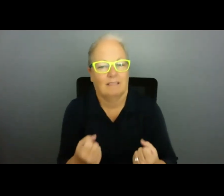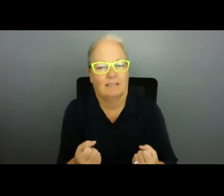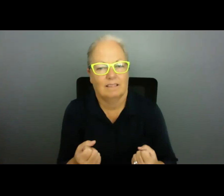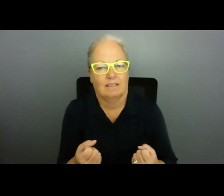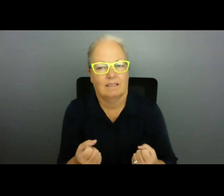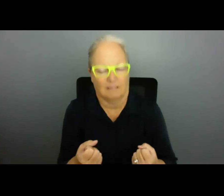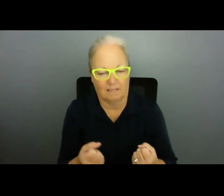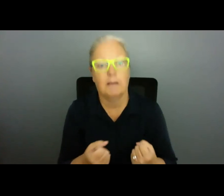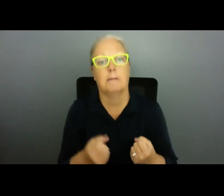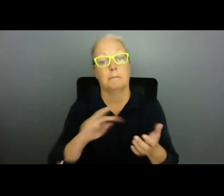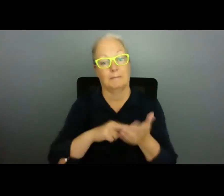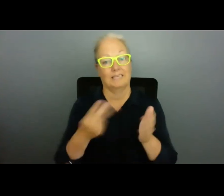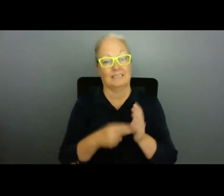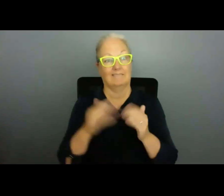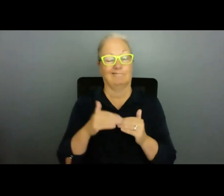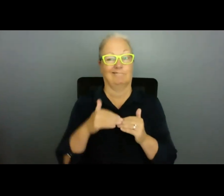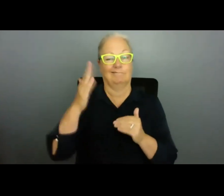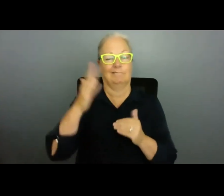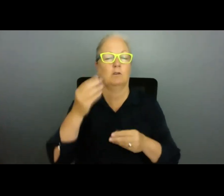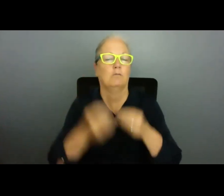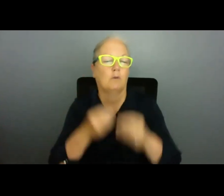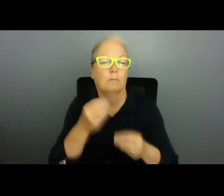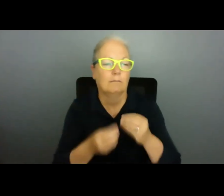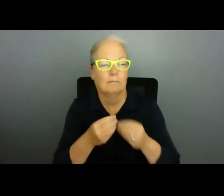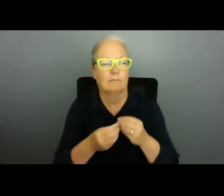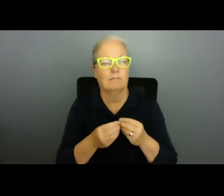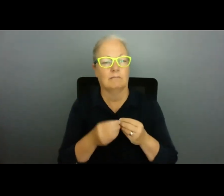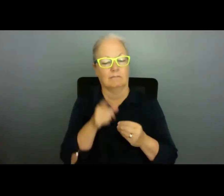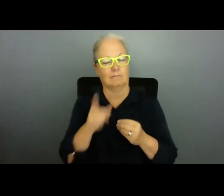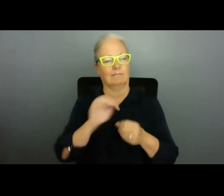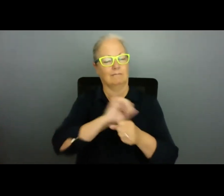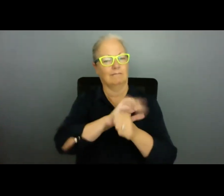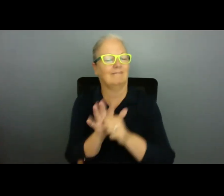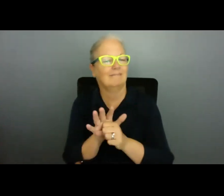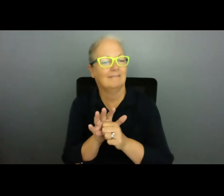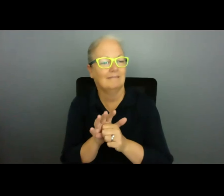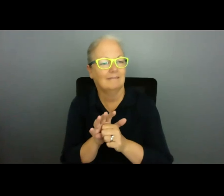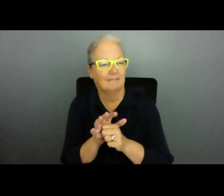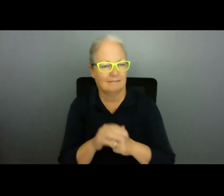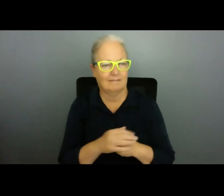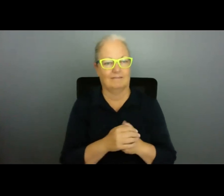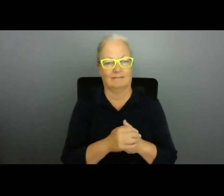there is a recent report from the united kingdom which actually shows substantially higher risk